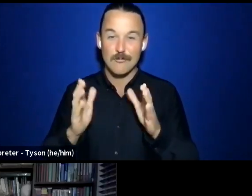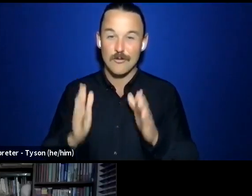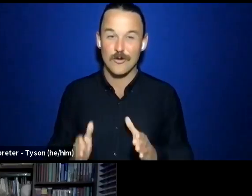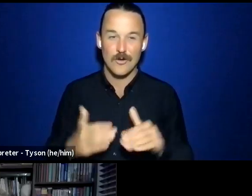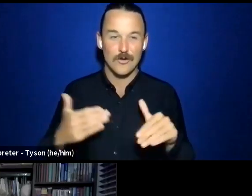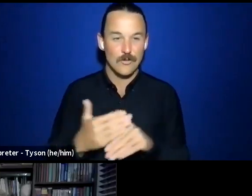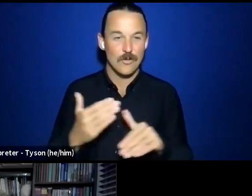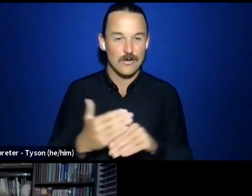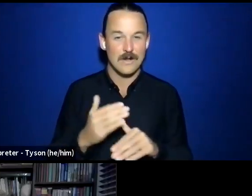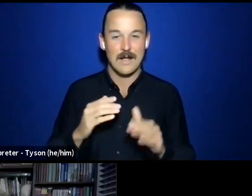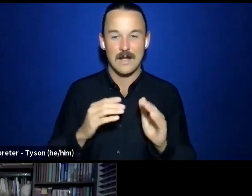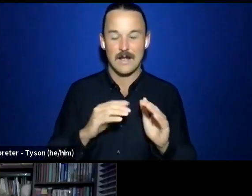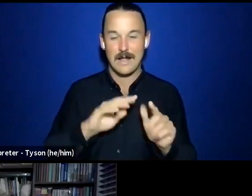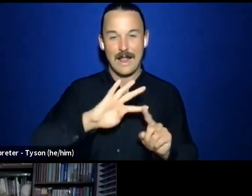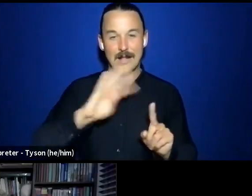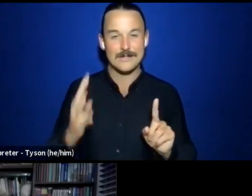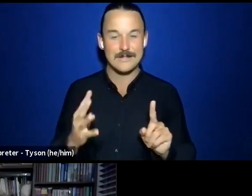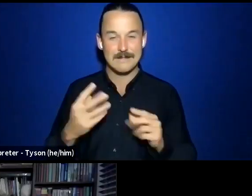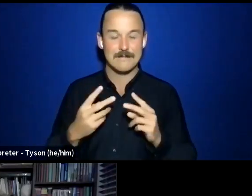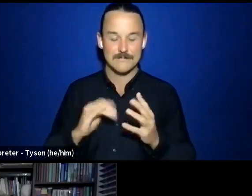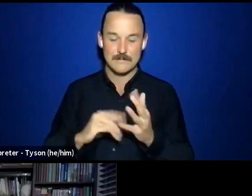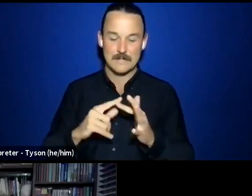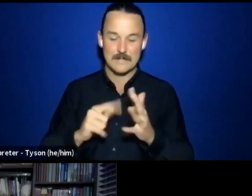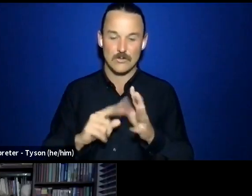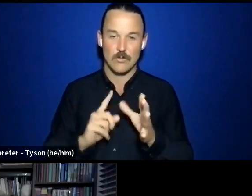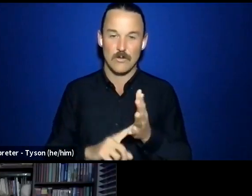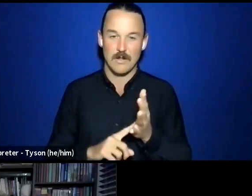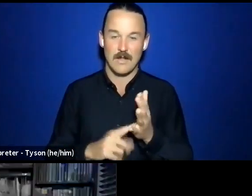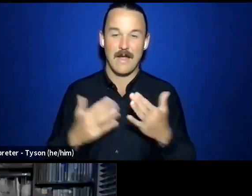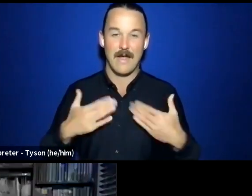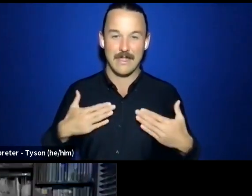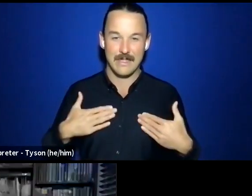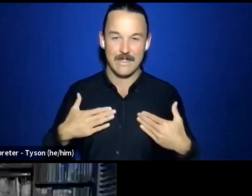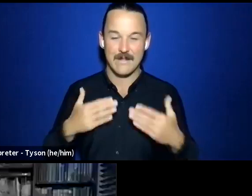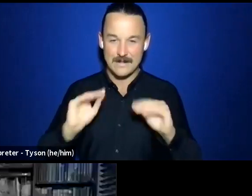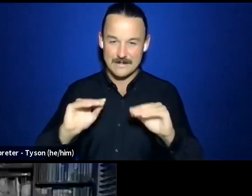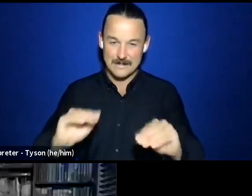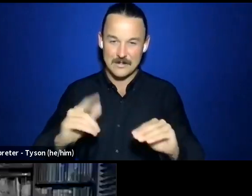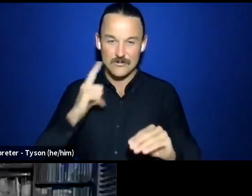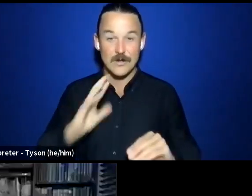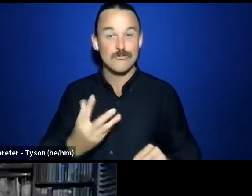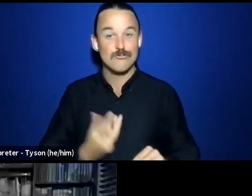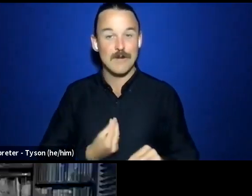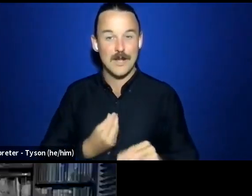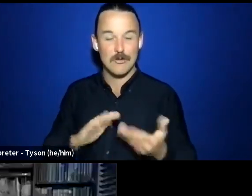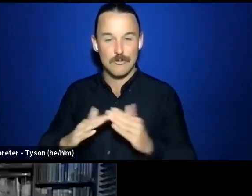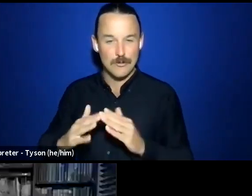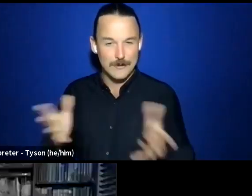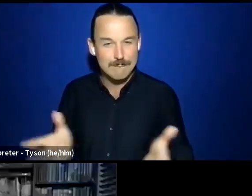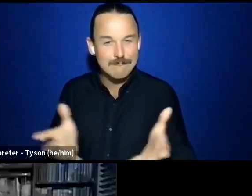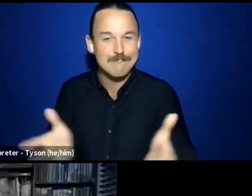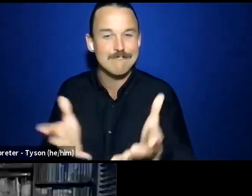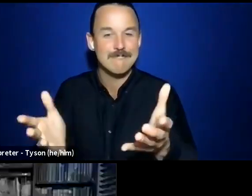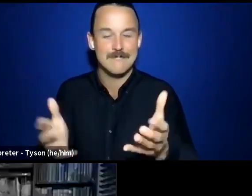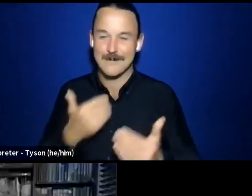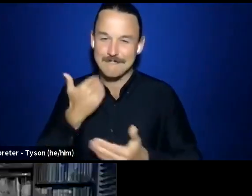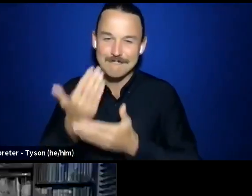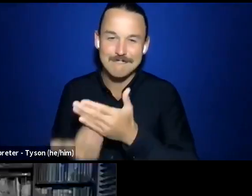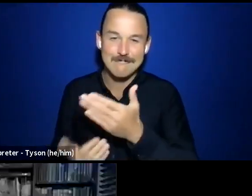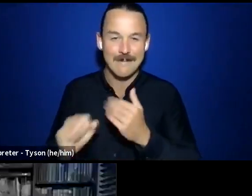primarily in LGBT q plus primarily in LGBT q plus sexual health and education. Her work focuses on that. fting trance communities and tell fting trance communities and